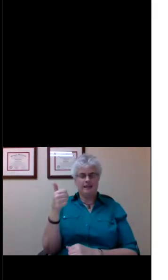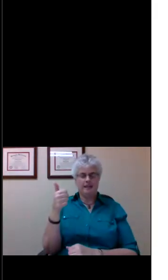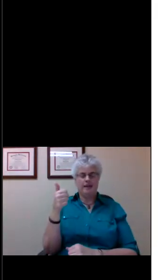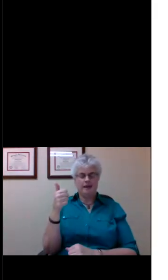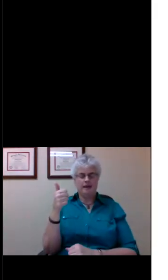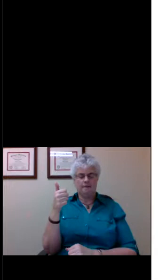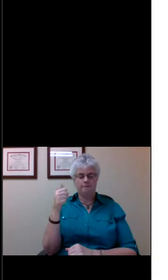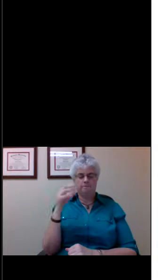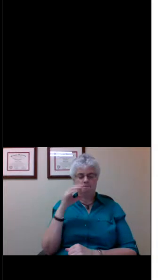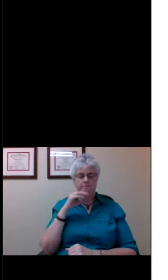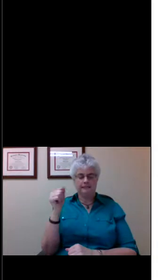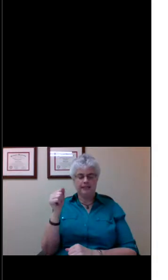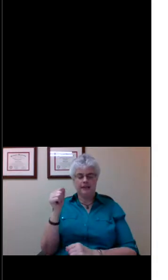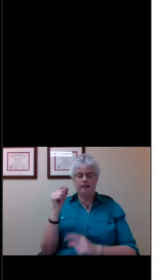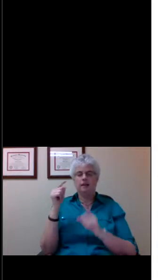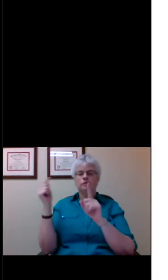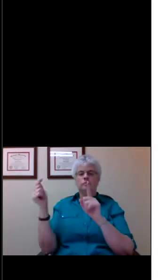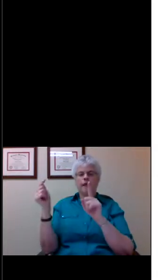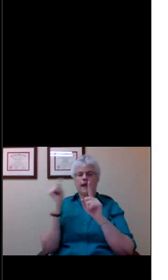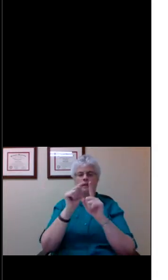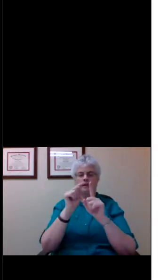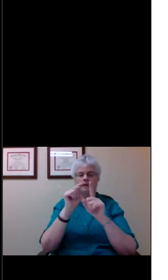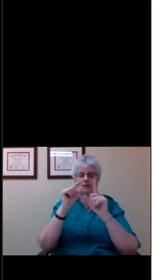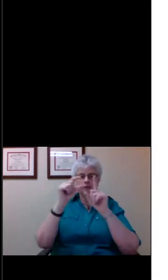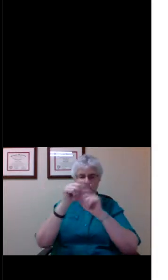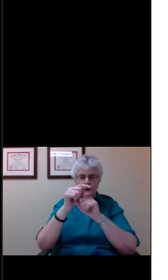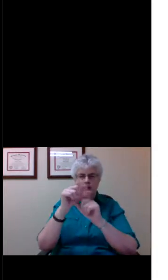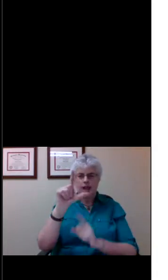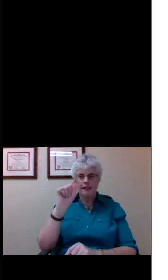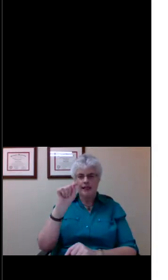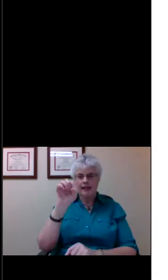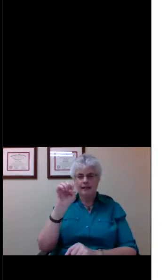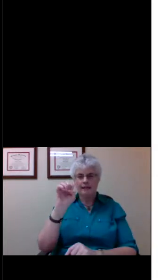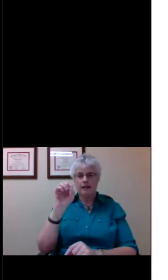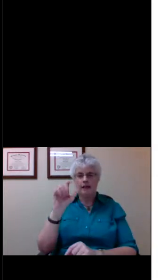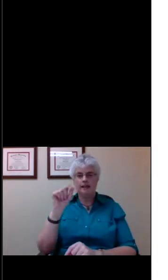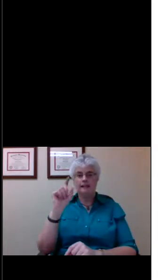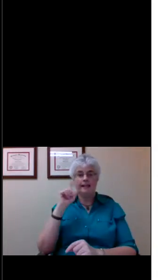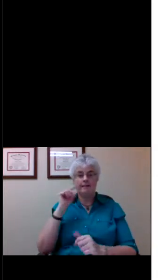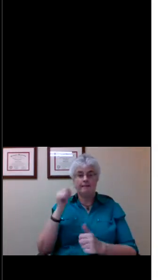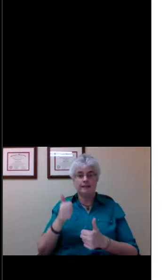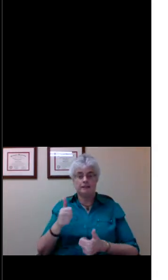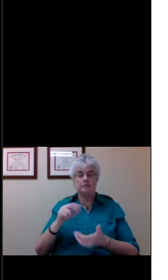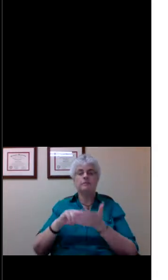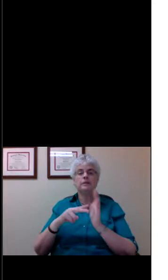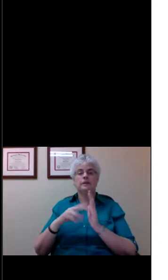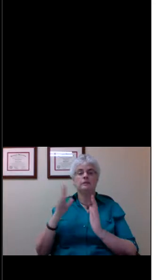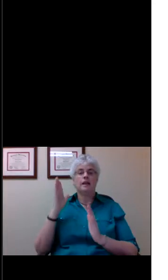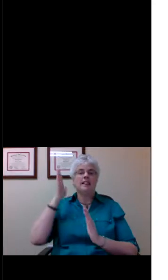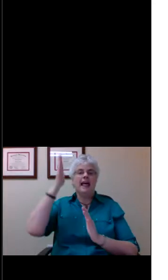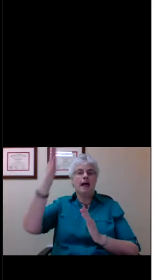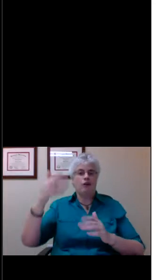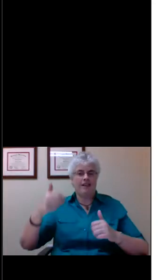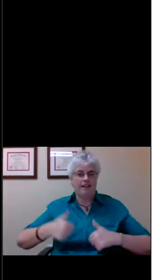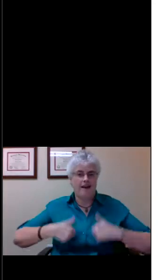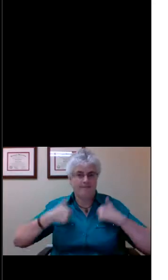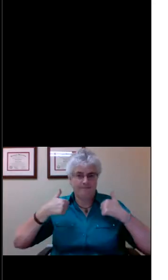say 10 and over. Let's go back to again the term "late-deafened" meaning somebody